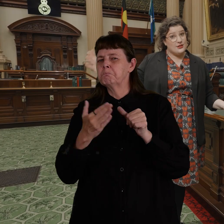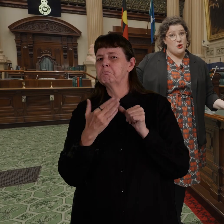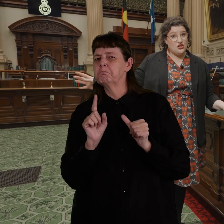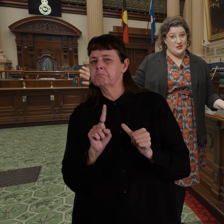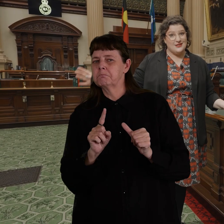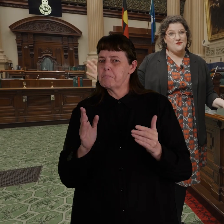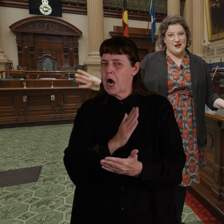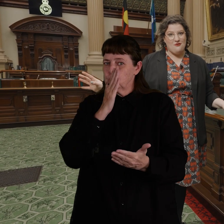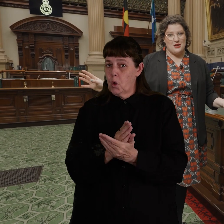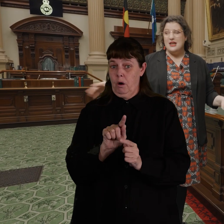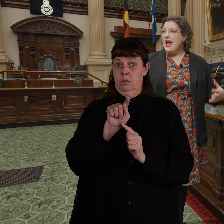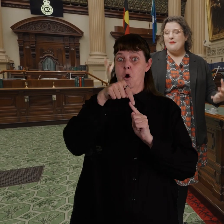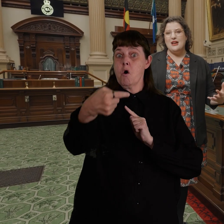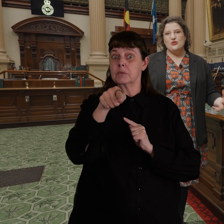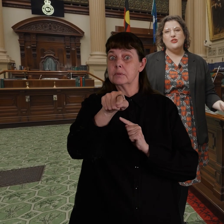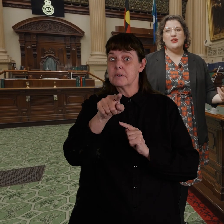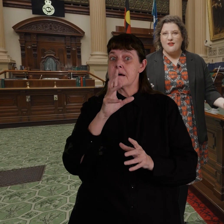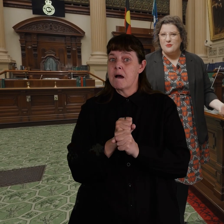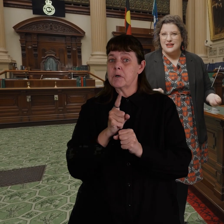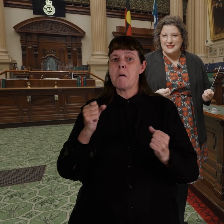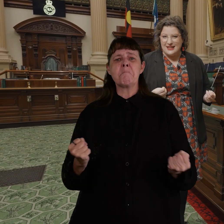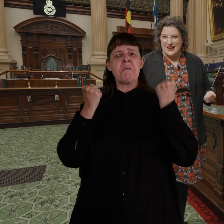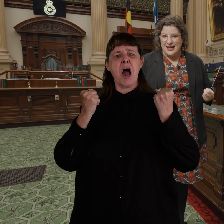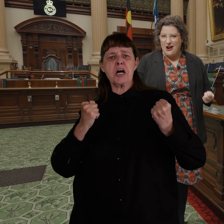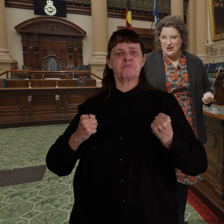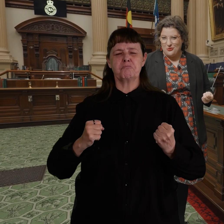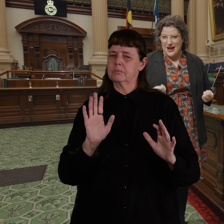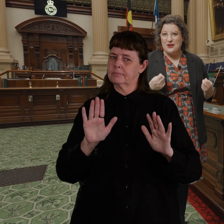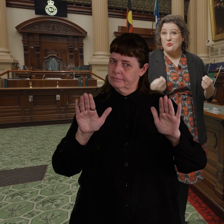ask questions of the government and make sure that the government isn't getting carried away